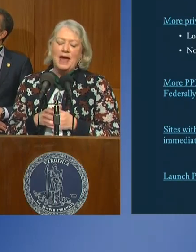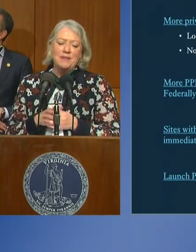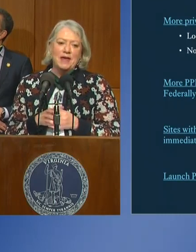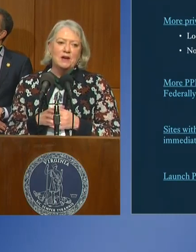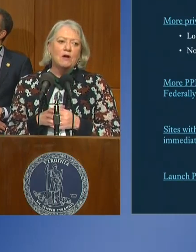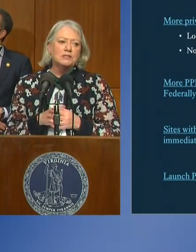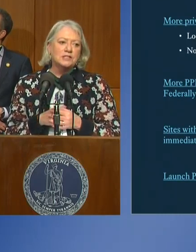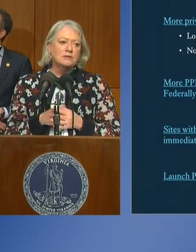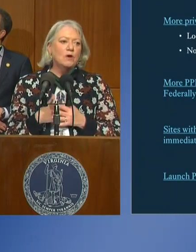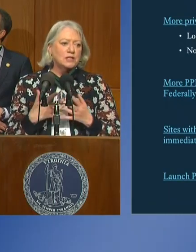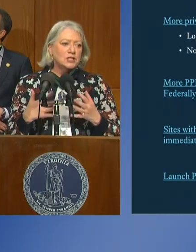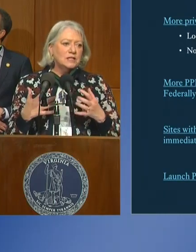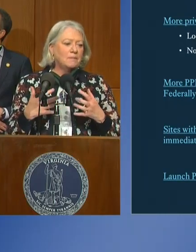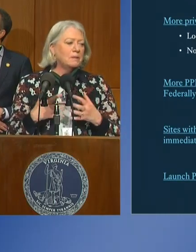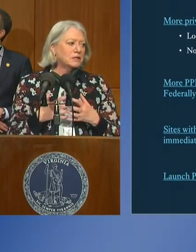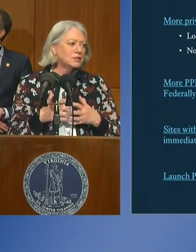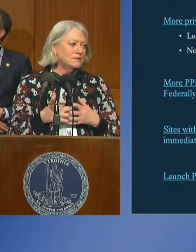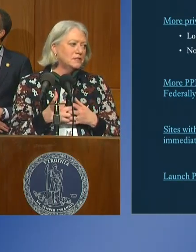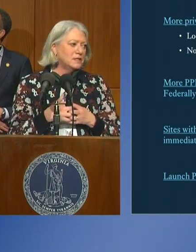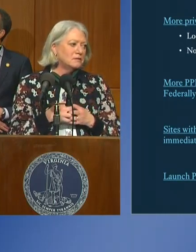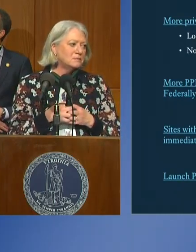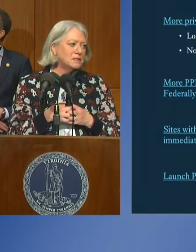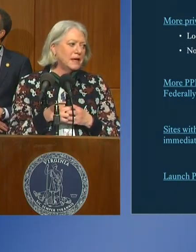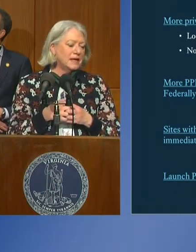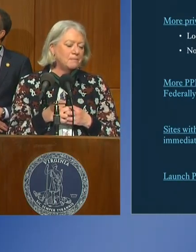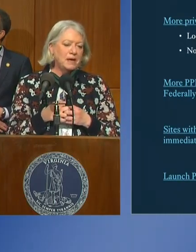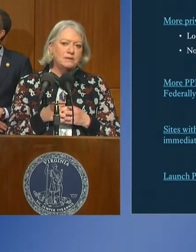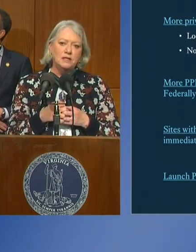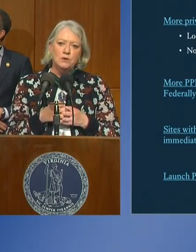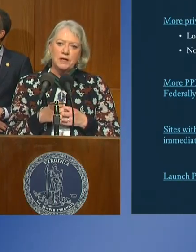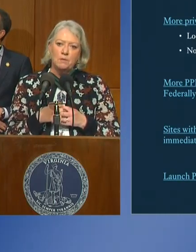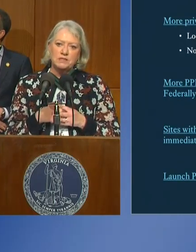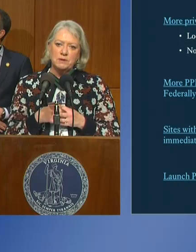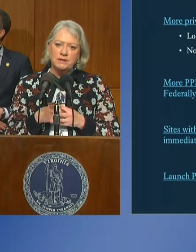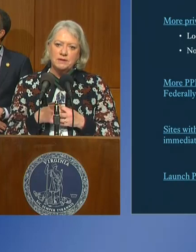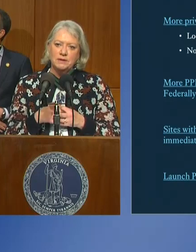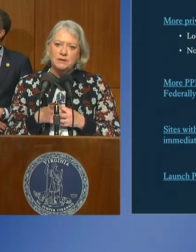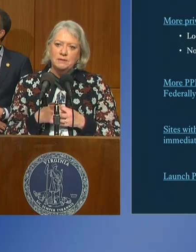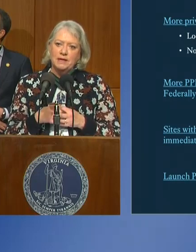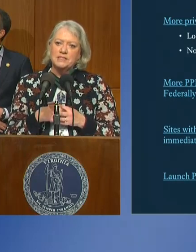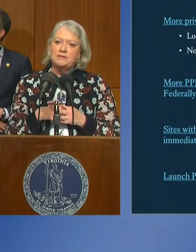THEN GETTING MORE PPE GETTING TESTING UP AND GOING AND THEN